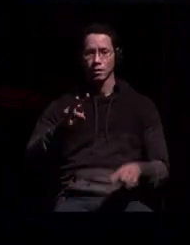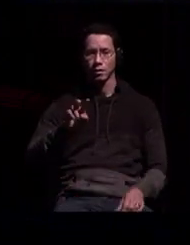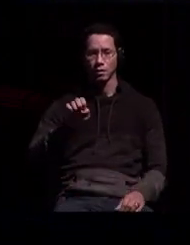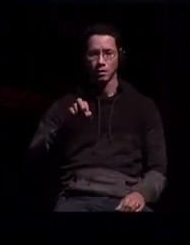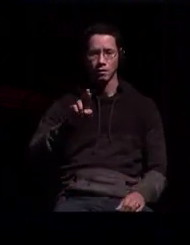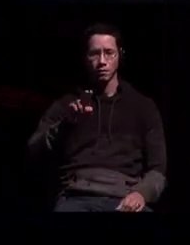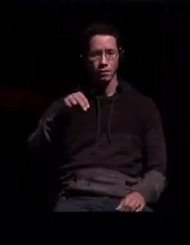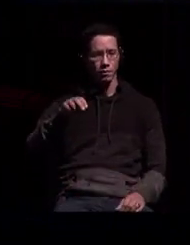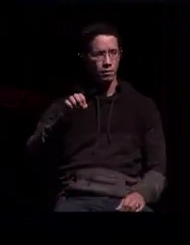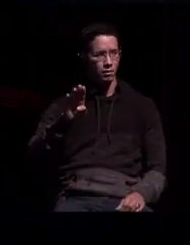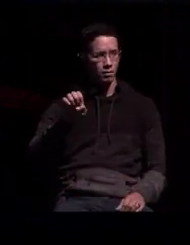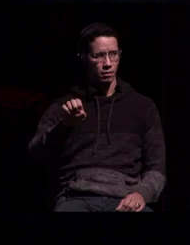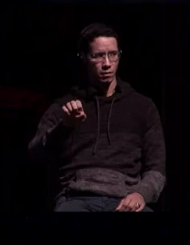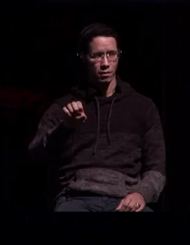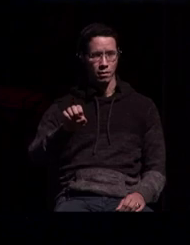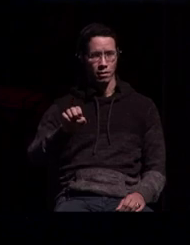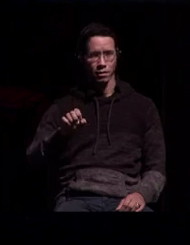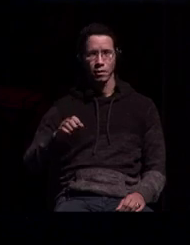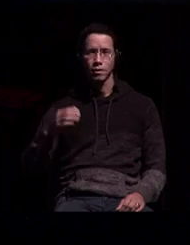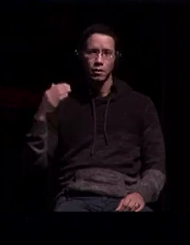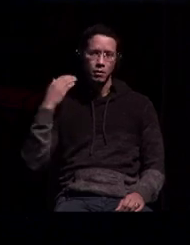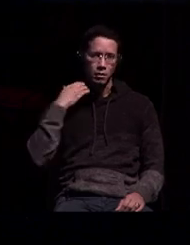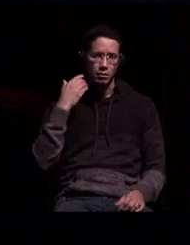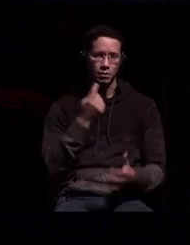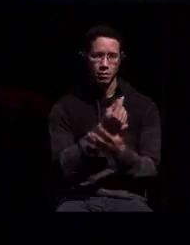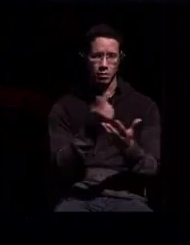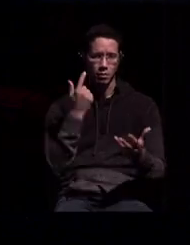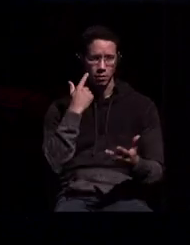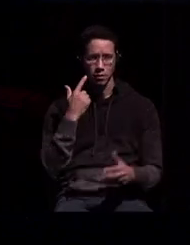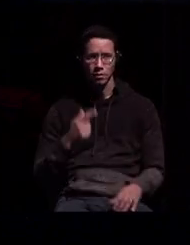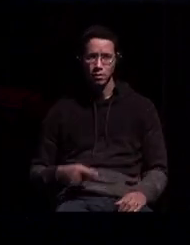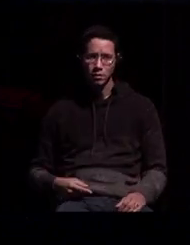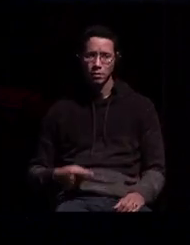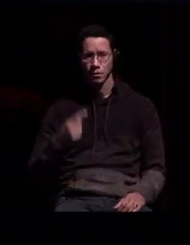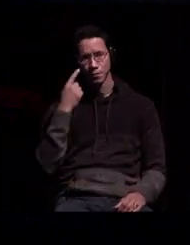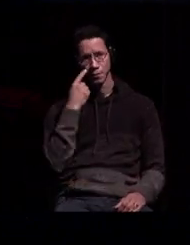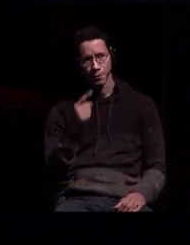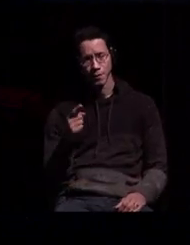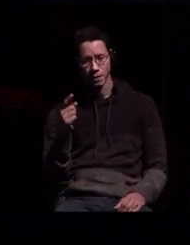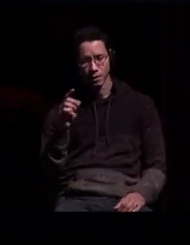from World Bank thought of Thailand as a land of leisure